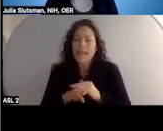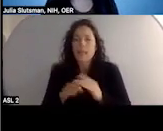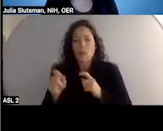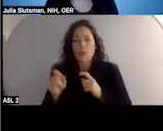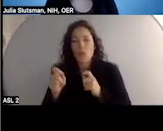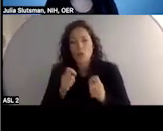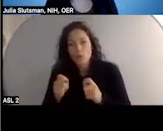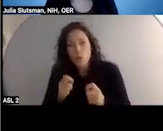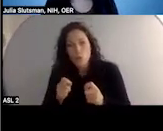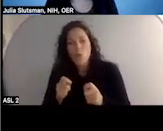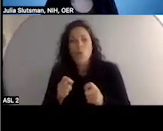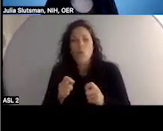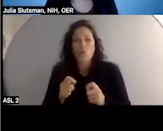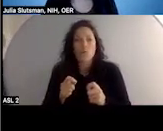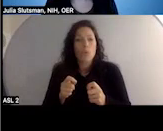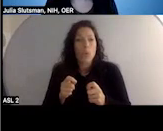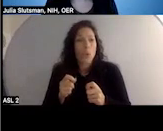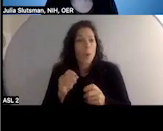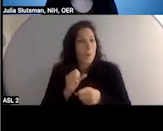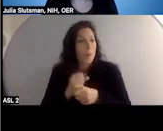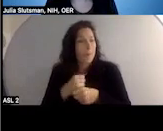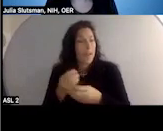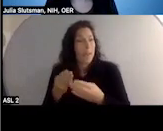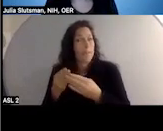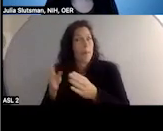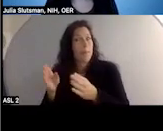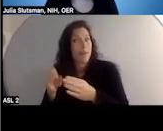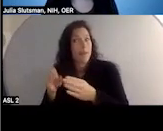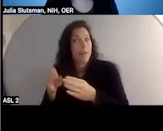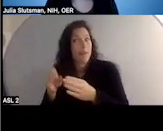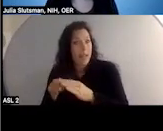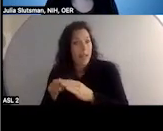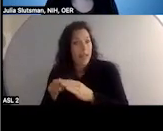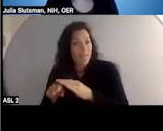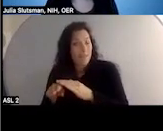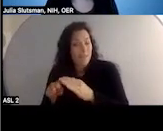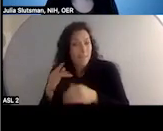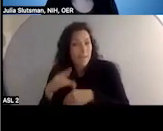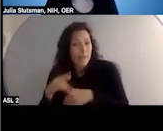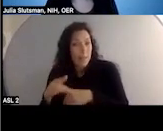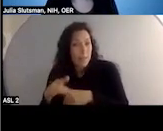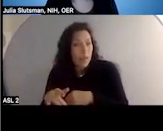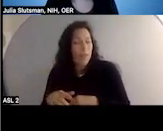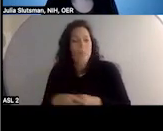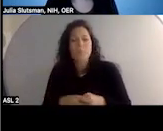or publicly available at repositories and whether data will be de-identified or not,